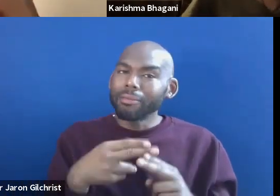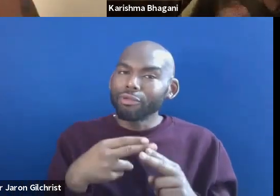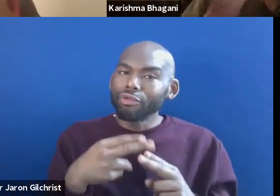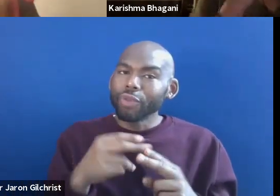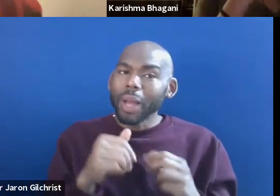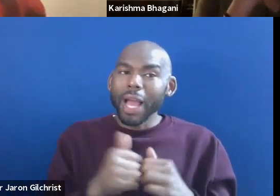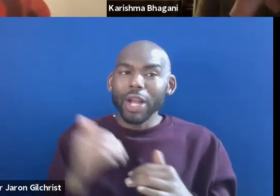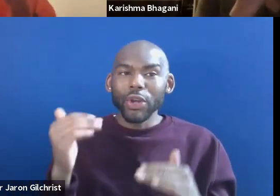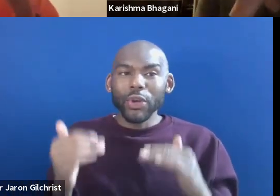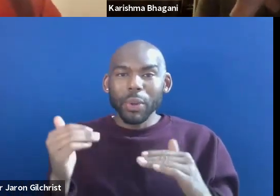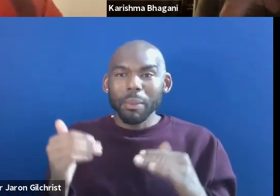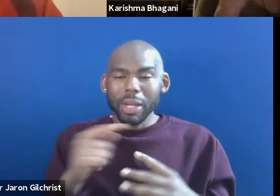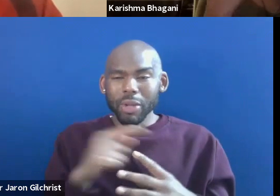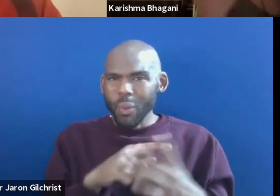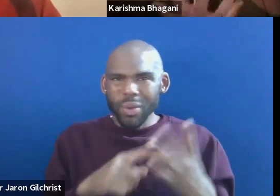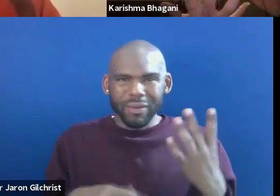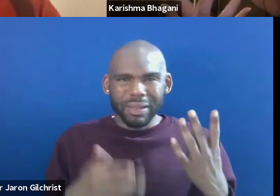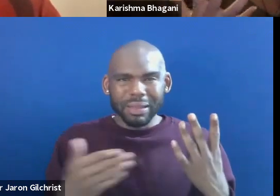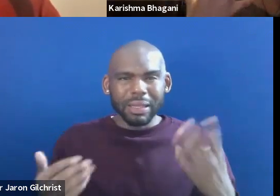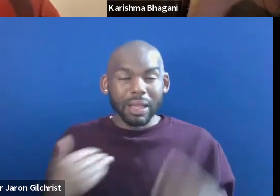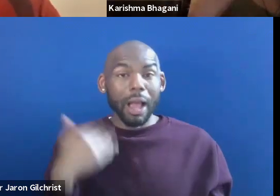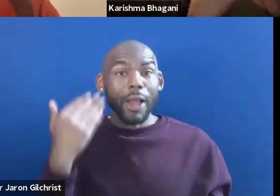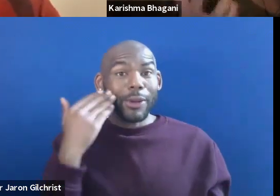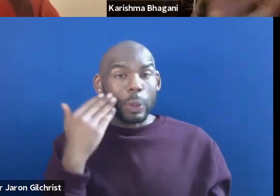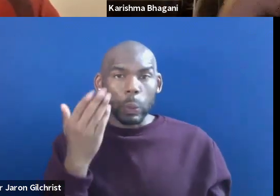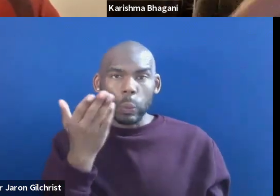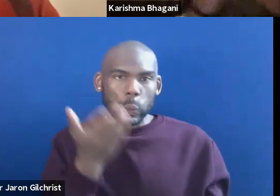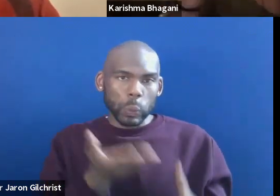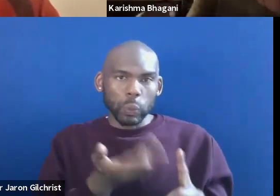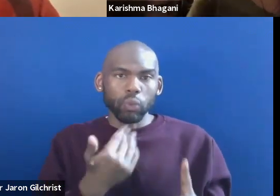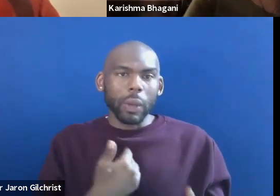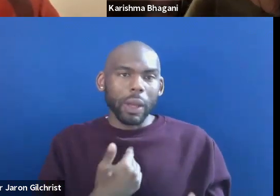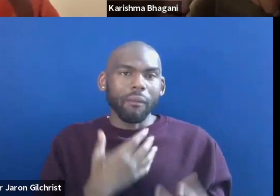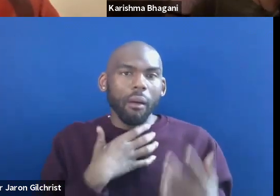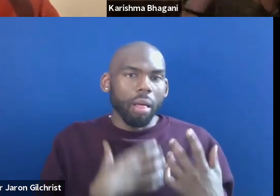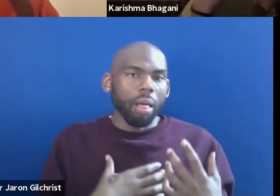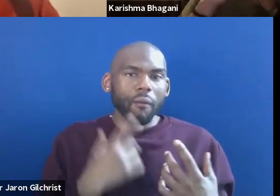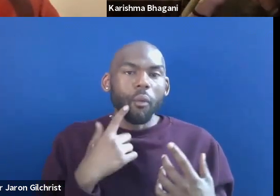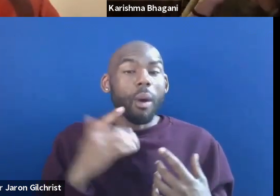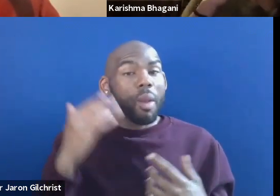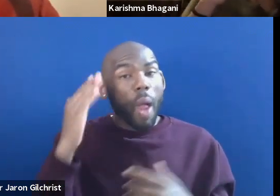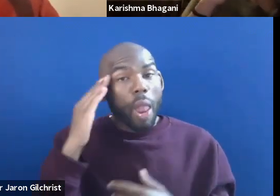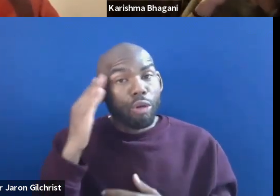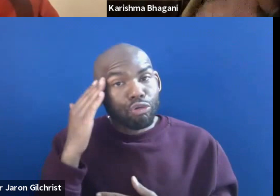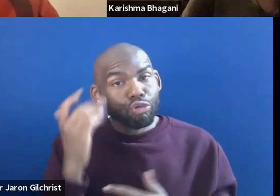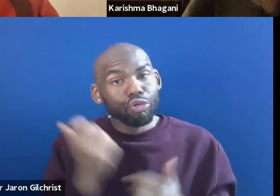just knowing you as a person also, you have this thirst for knowledge in everything that you do. So, yeah, what's your secret.